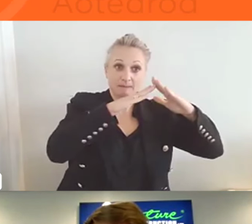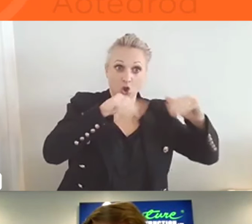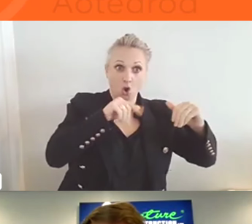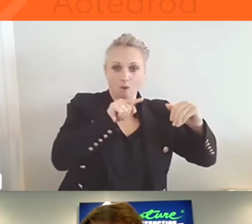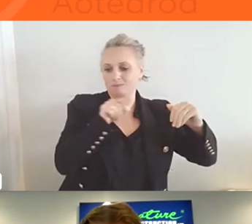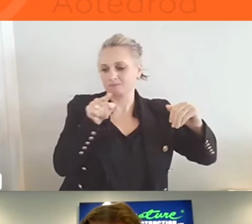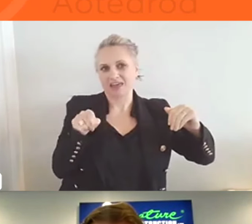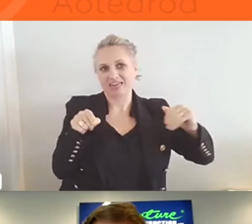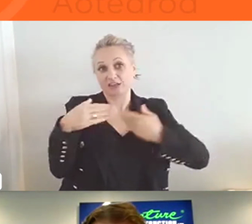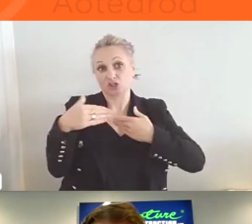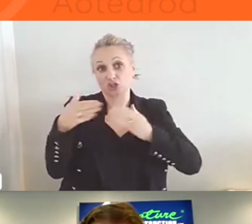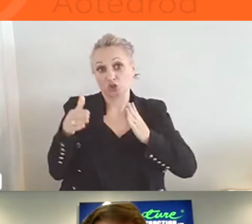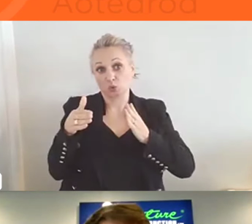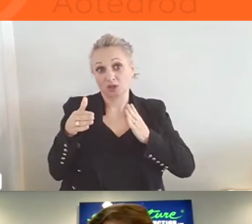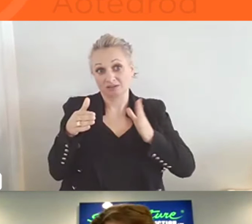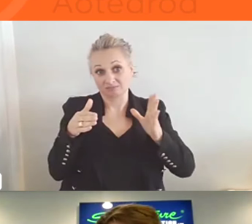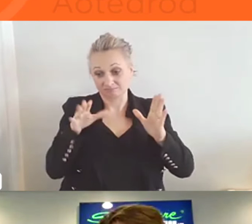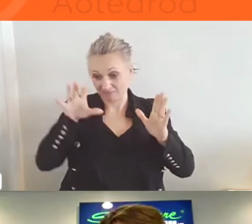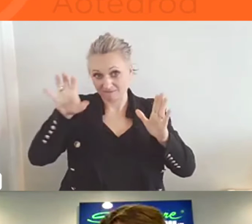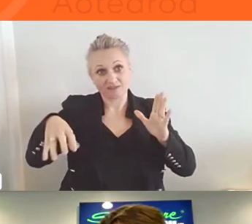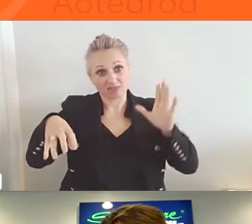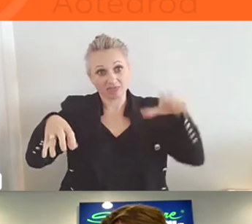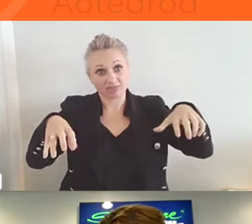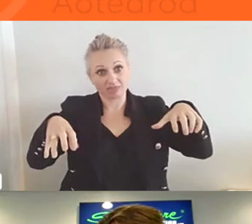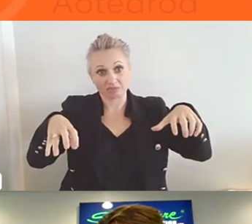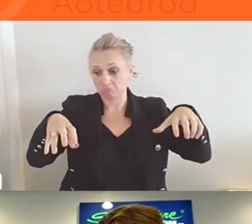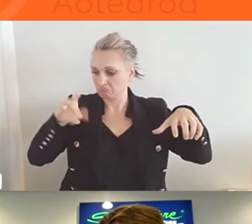to rent out to make the land more affordable for the family home,